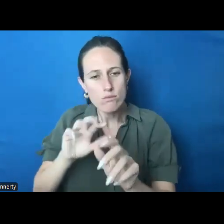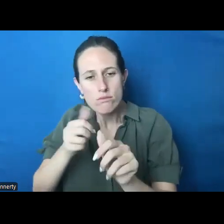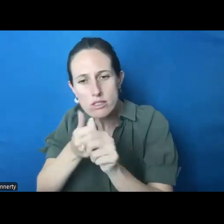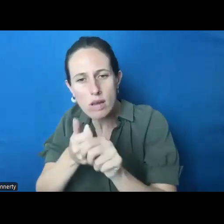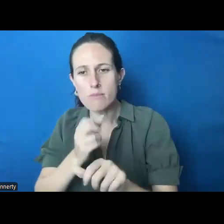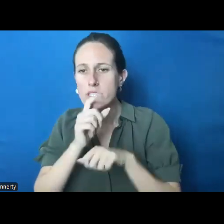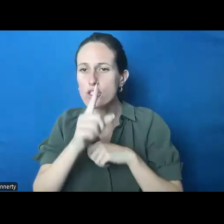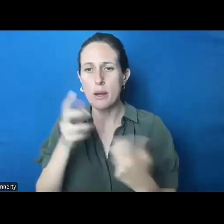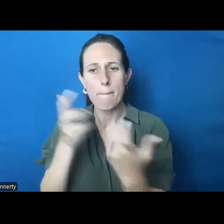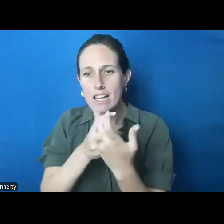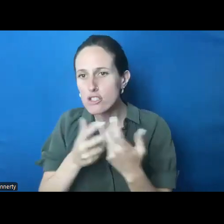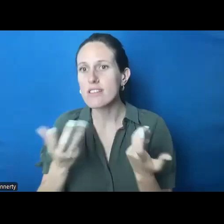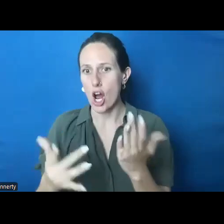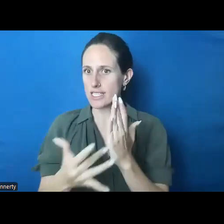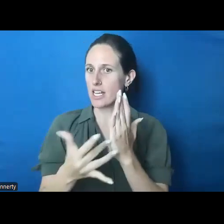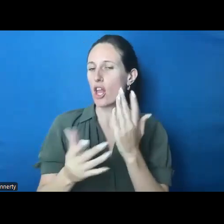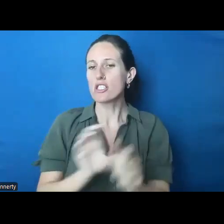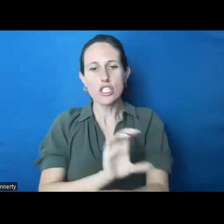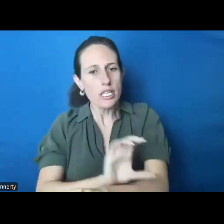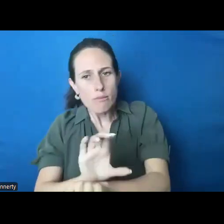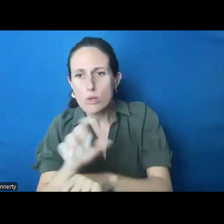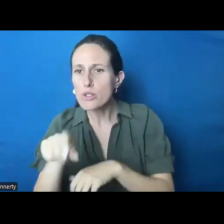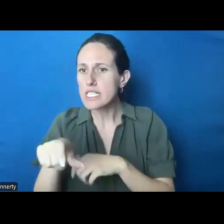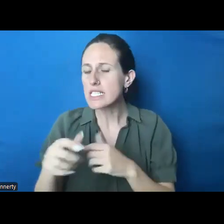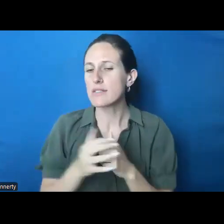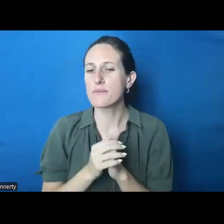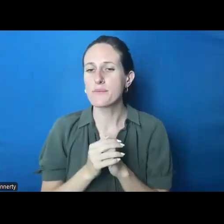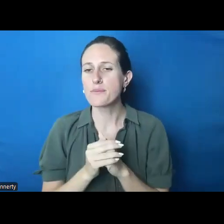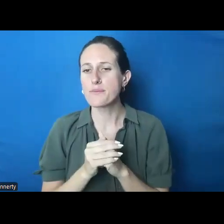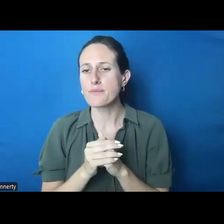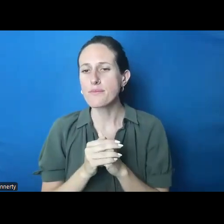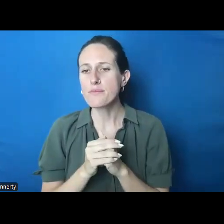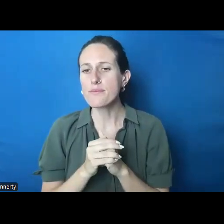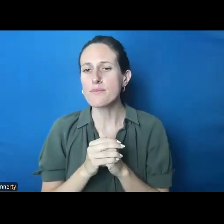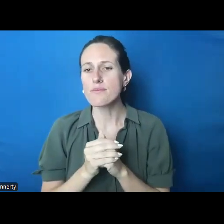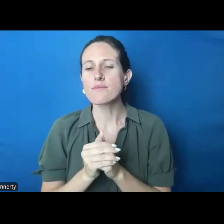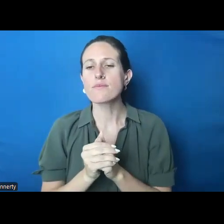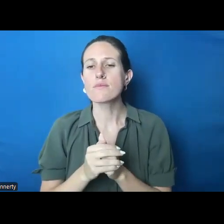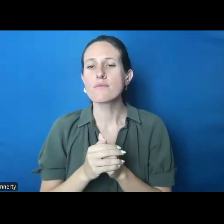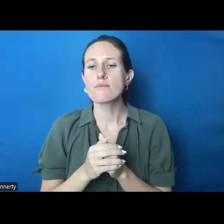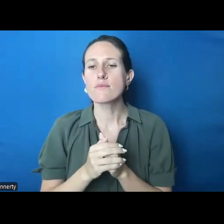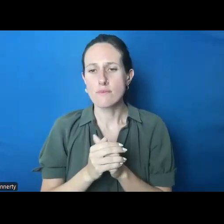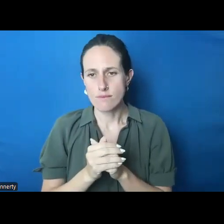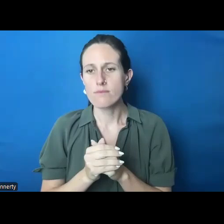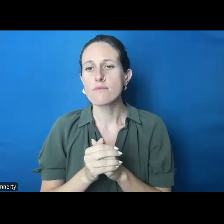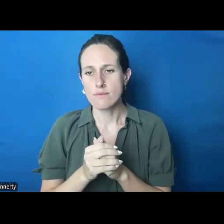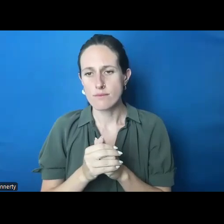state and local governments. We're also seeing a growing interest in how the ADA applies